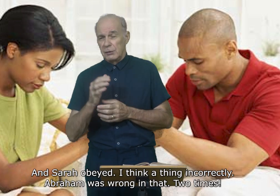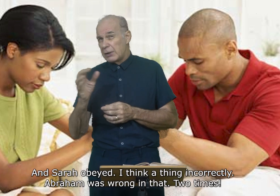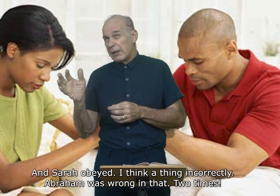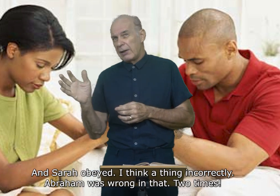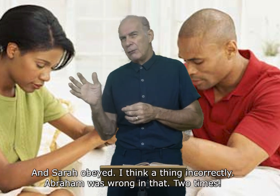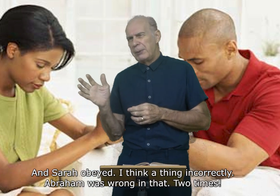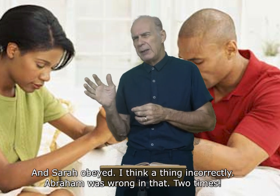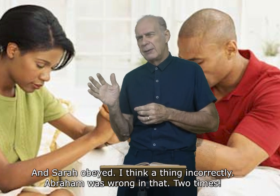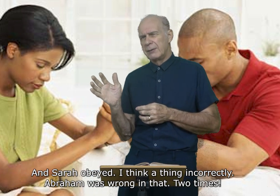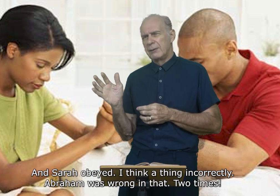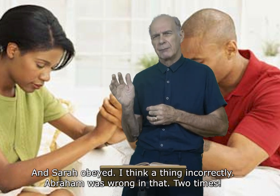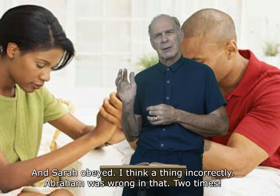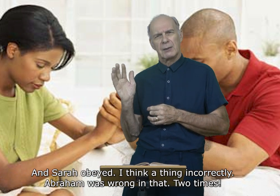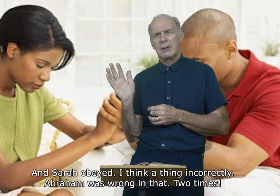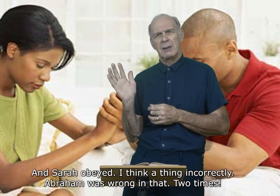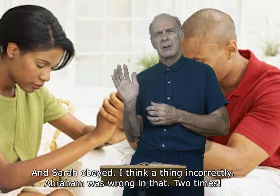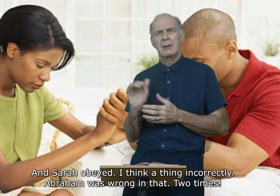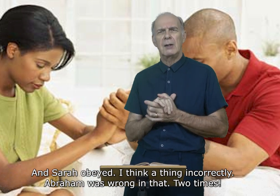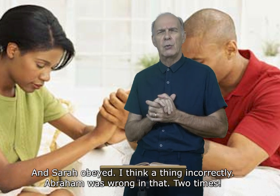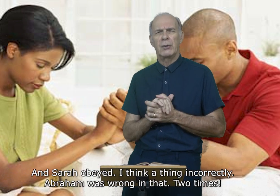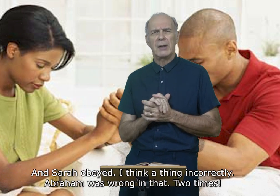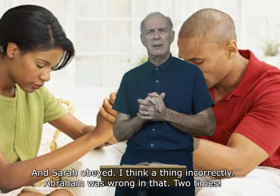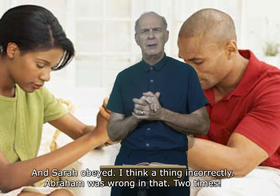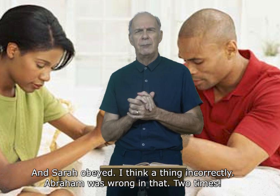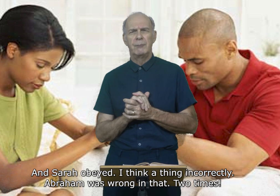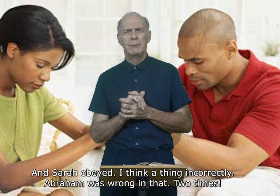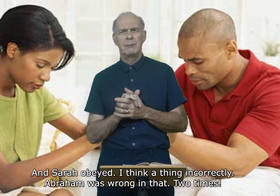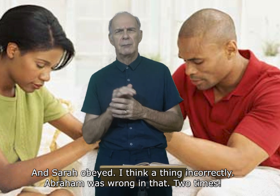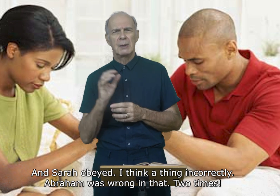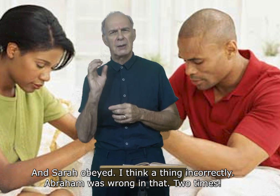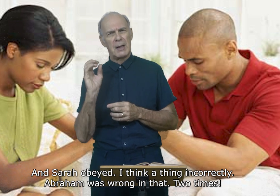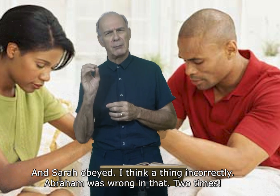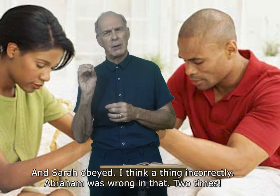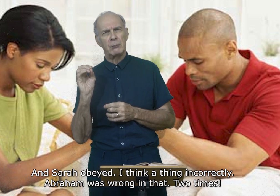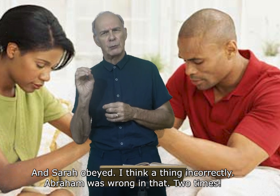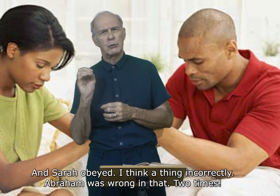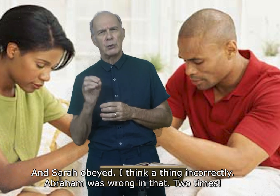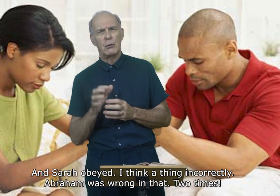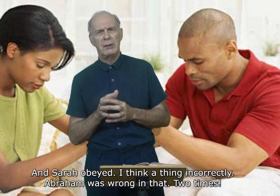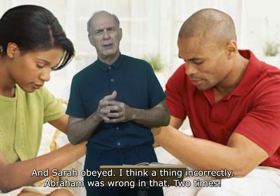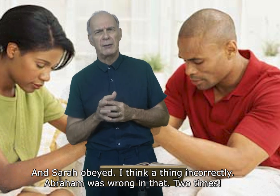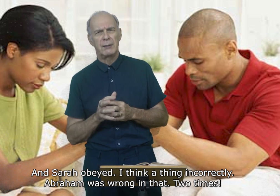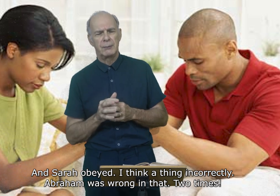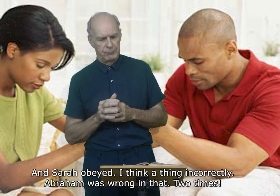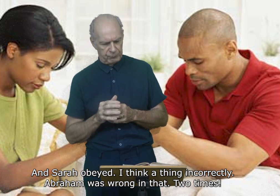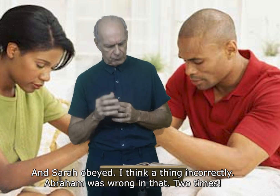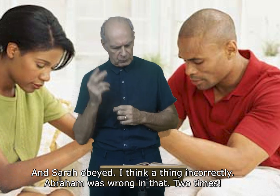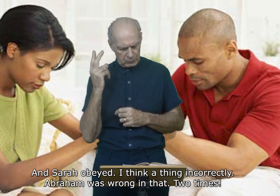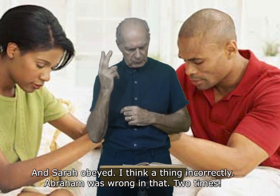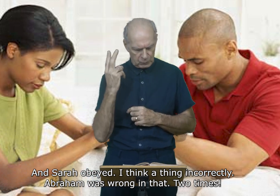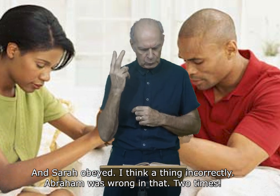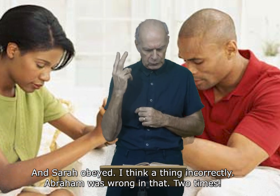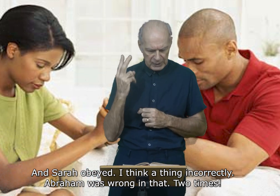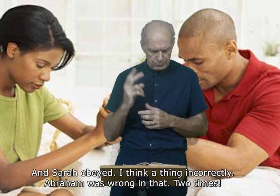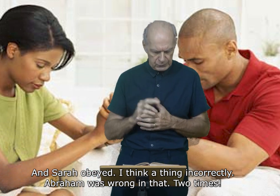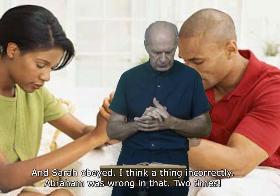And Sarah obeyed. I think a thing incorrectly. Abraham was wrong in that. Two times!